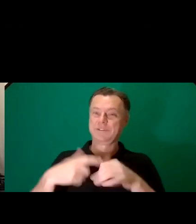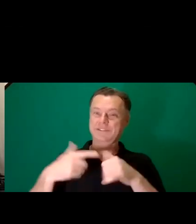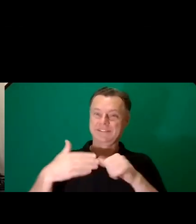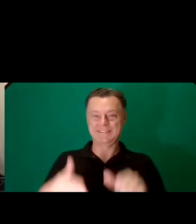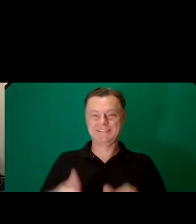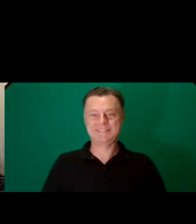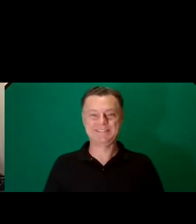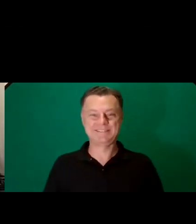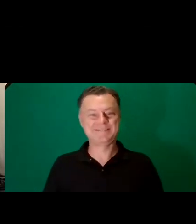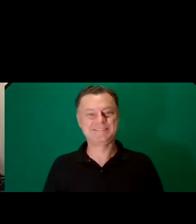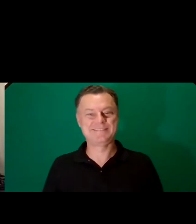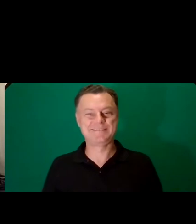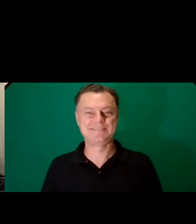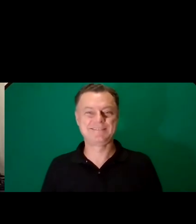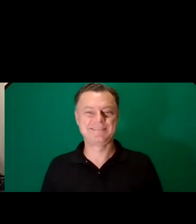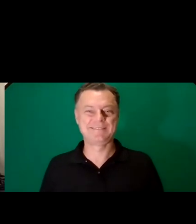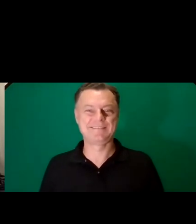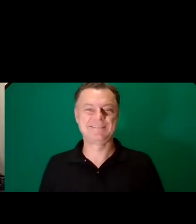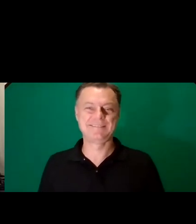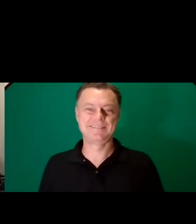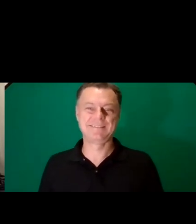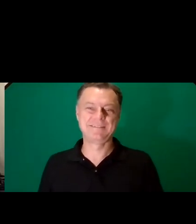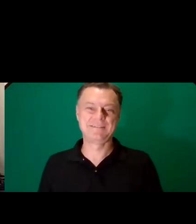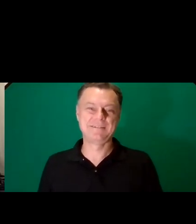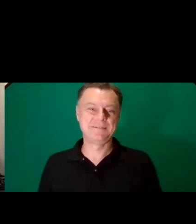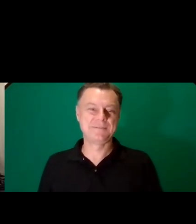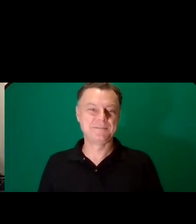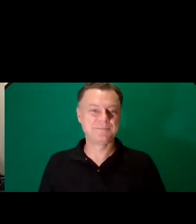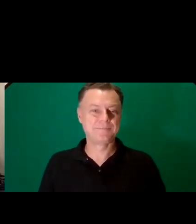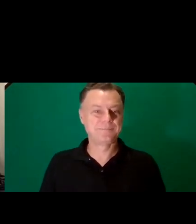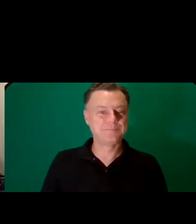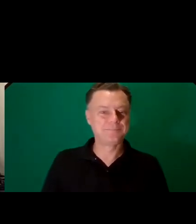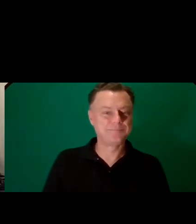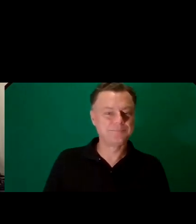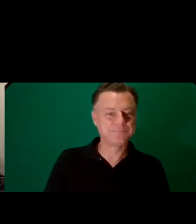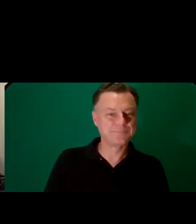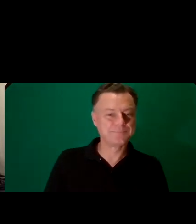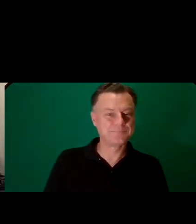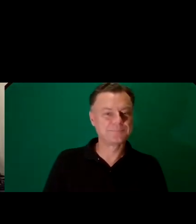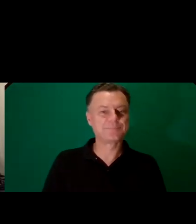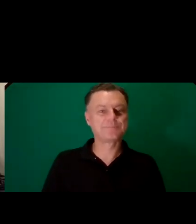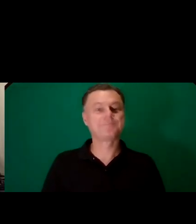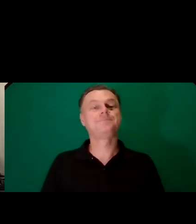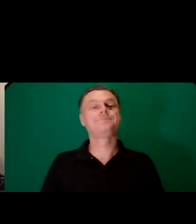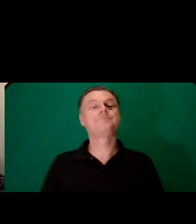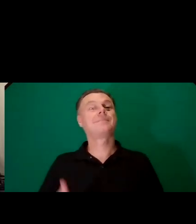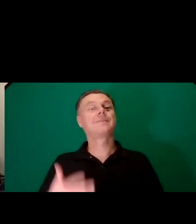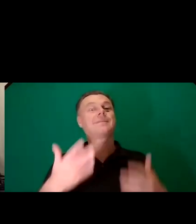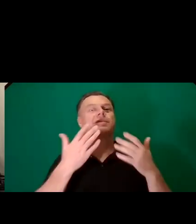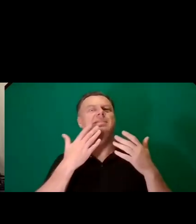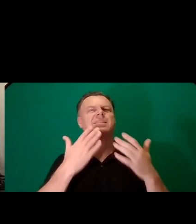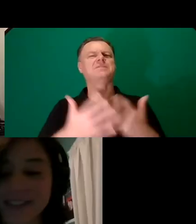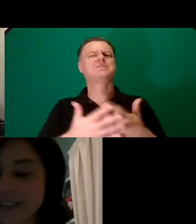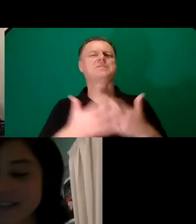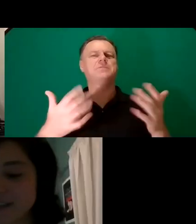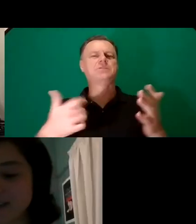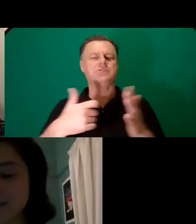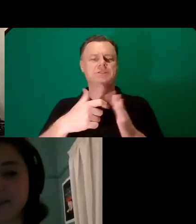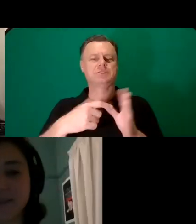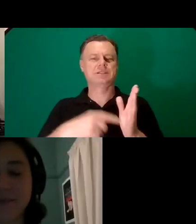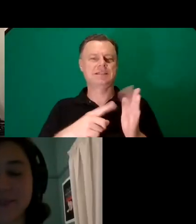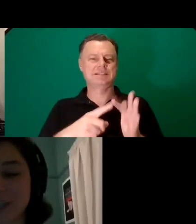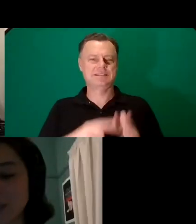Thank you so much, Kate.